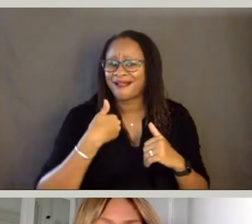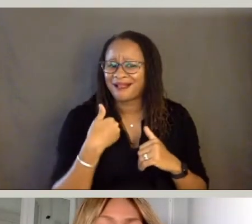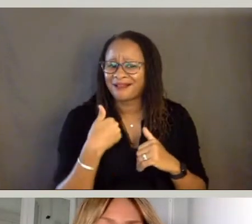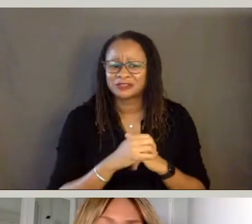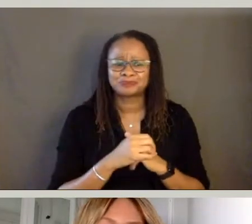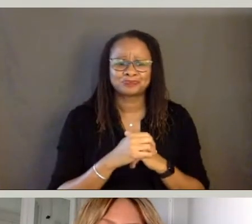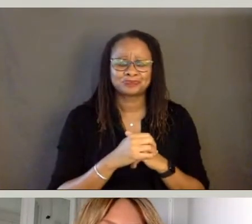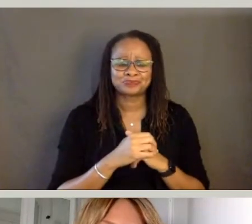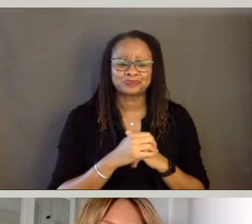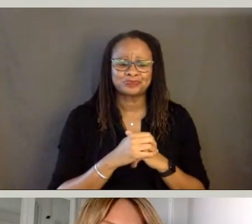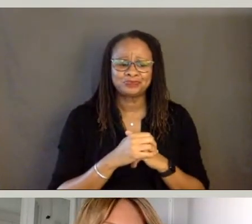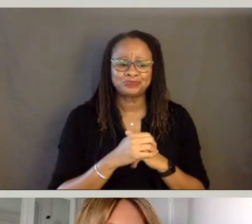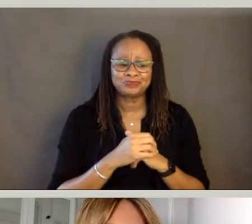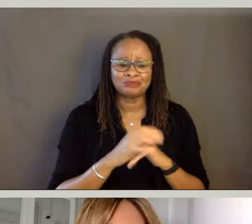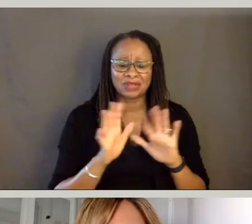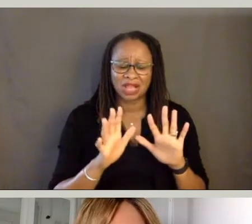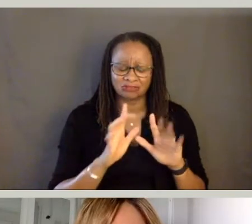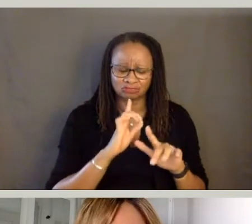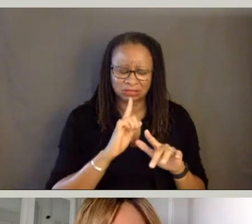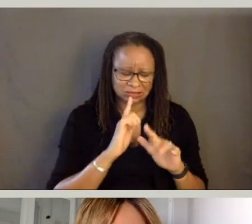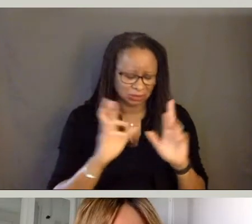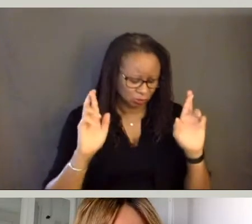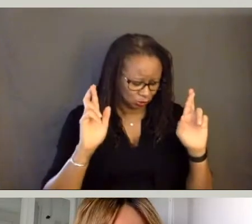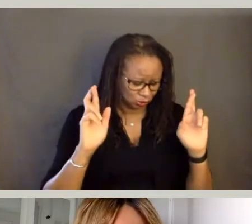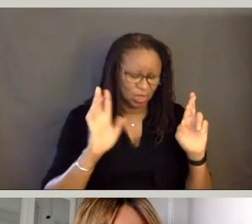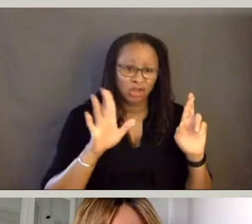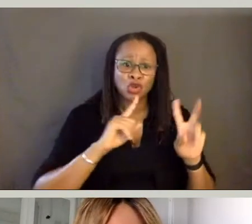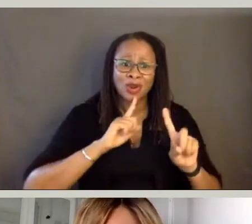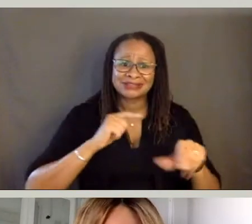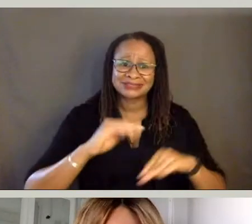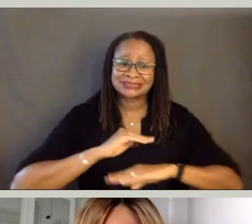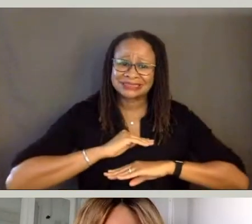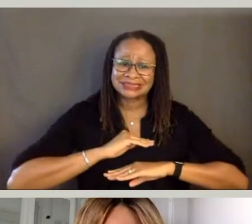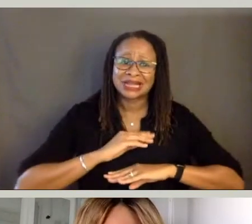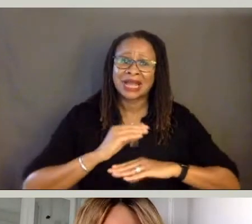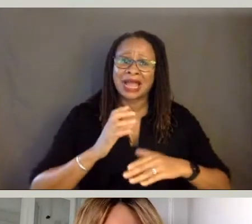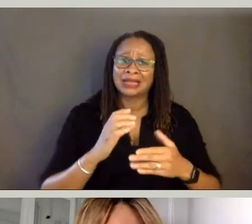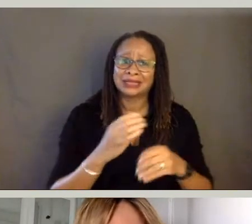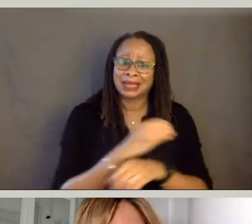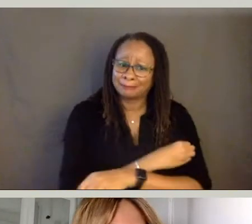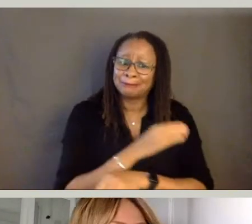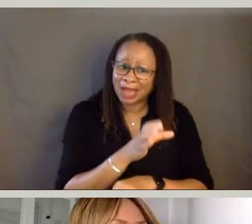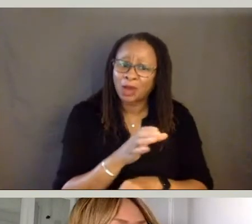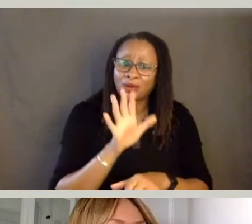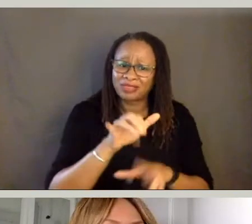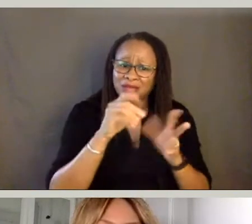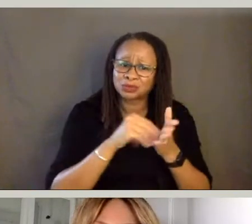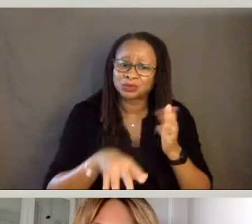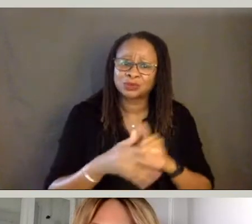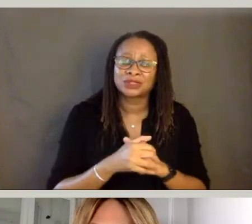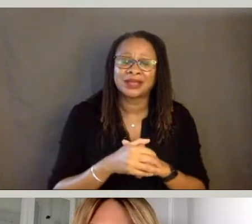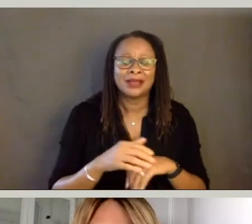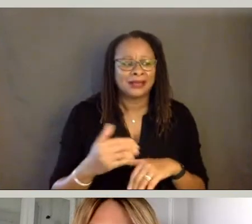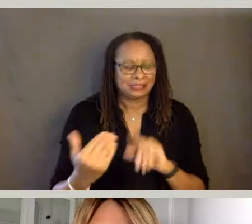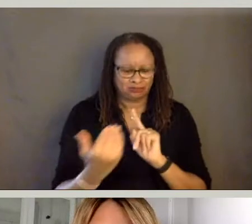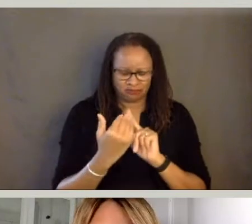and hoping that your answer was sufficient and empowered him. And it reminded me of something that Renee Brown